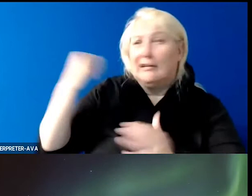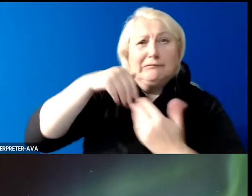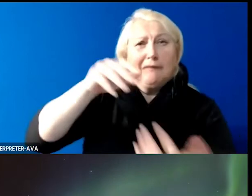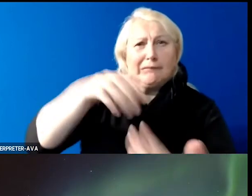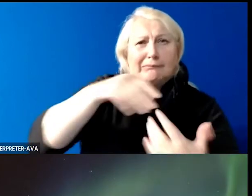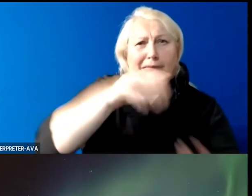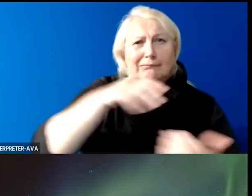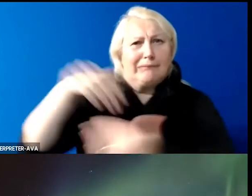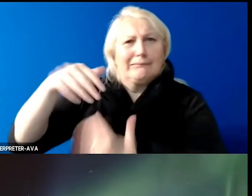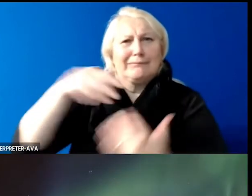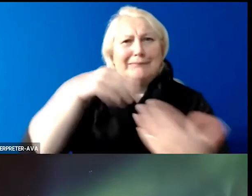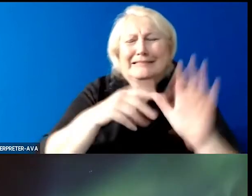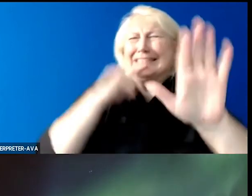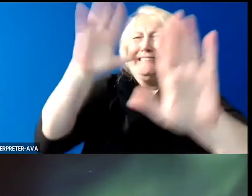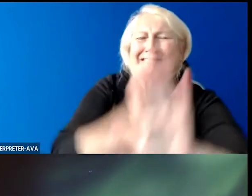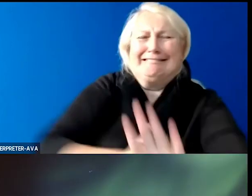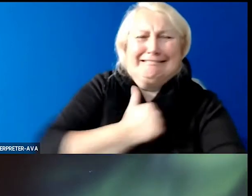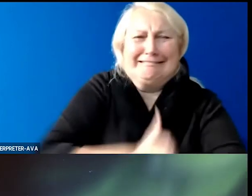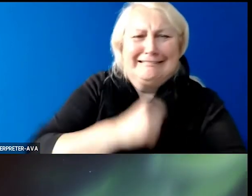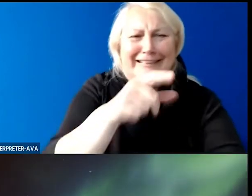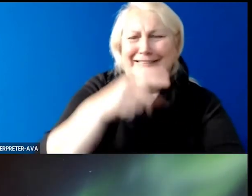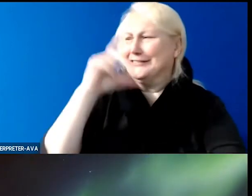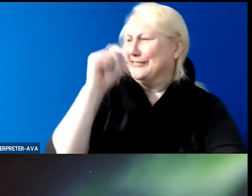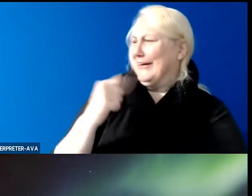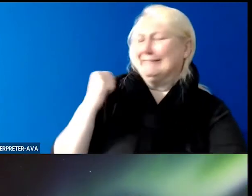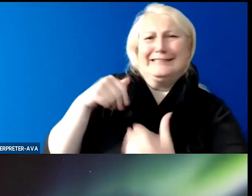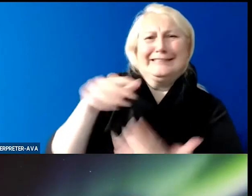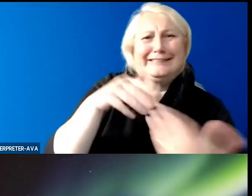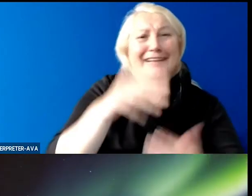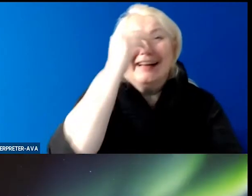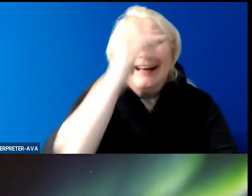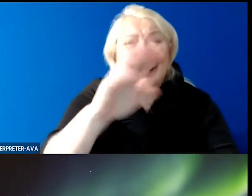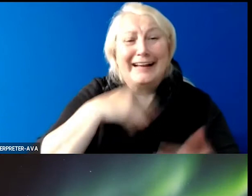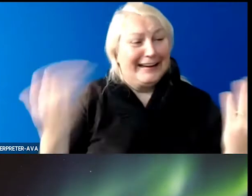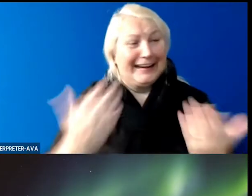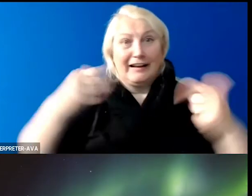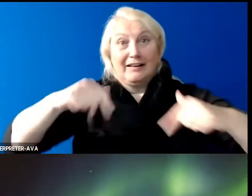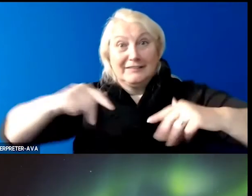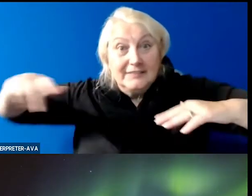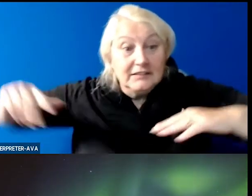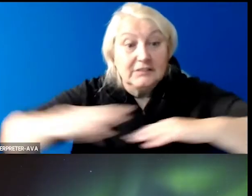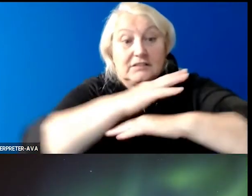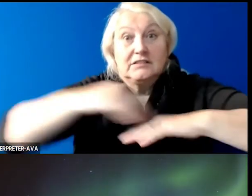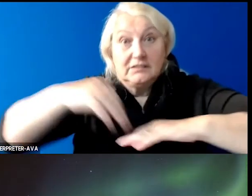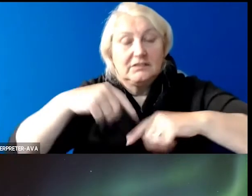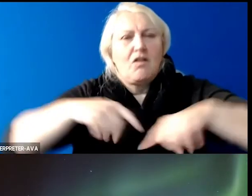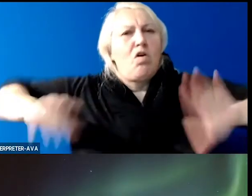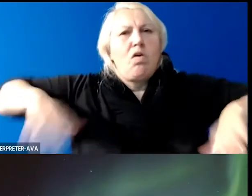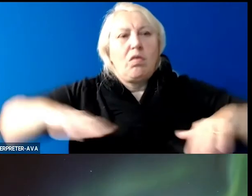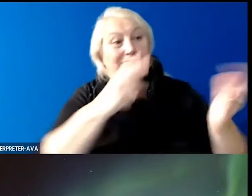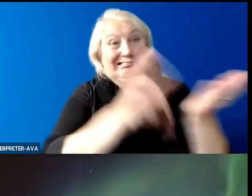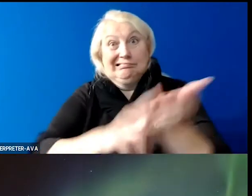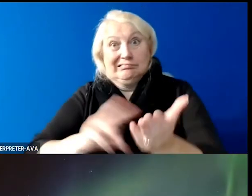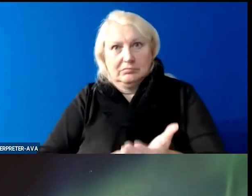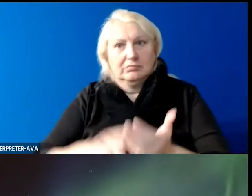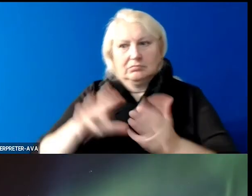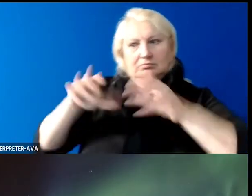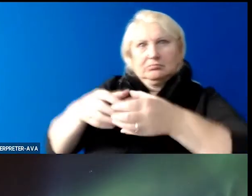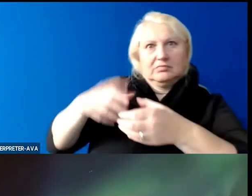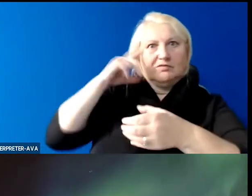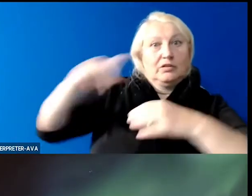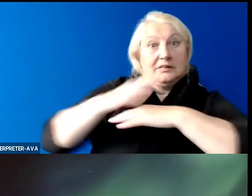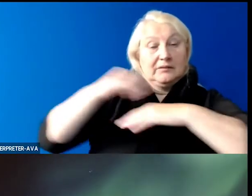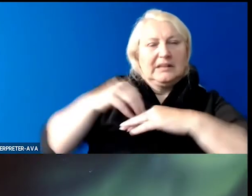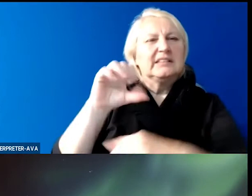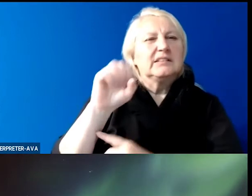you from the ancestral traditional and unceded territories of the Semiahmoo, Katzie, Kwikwetlem,